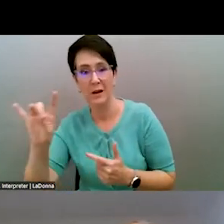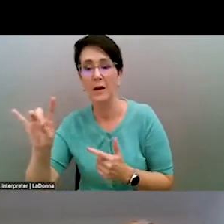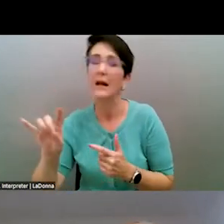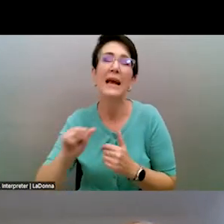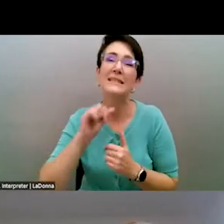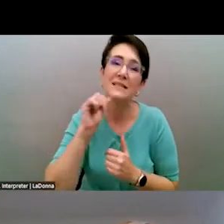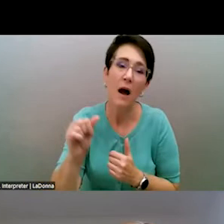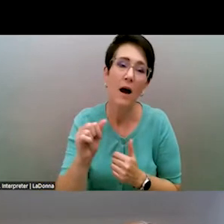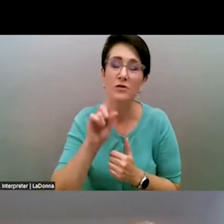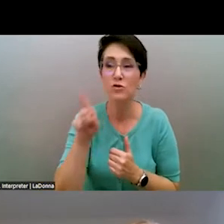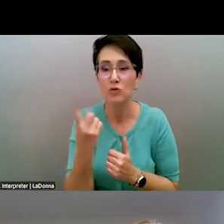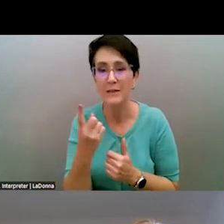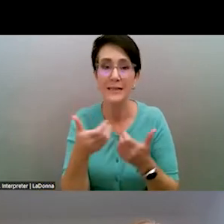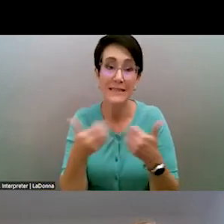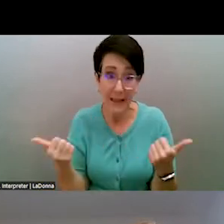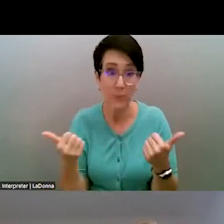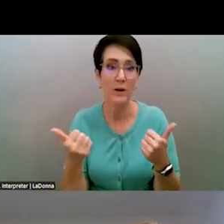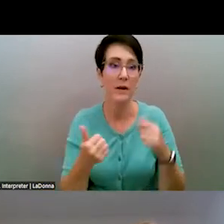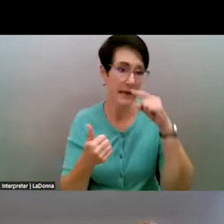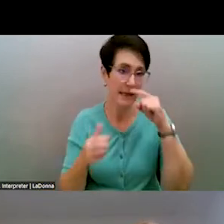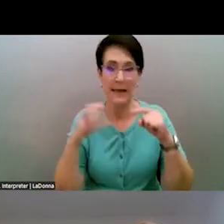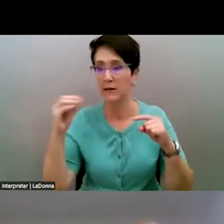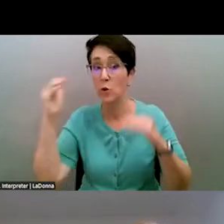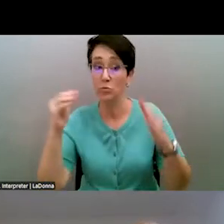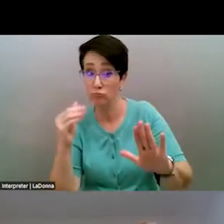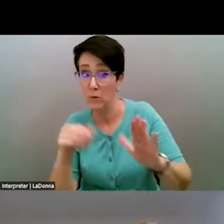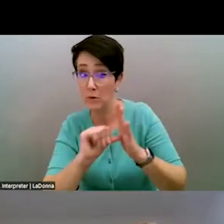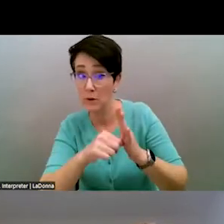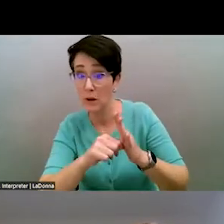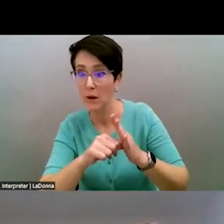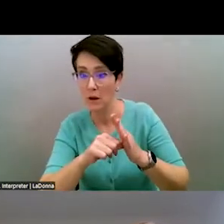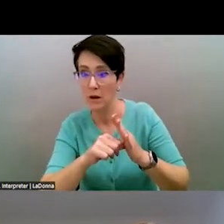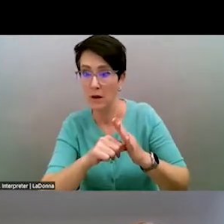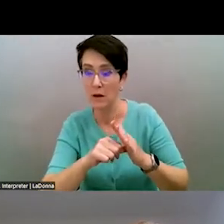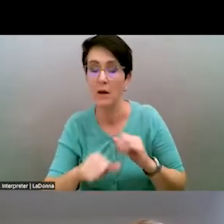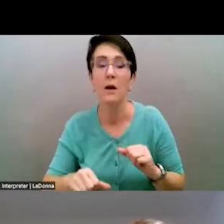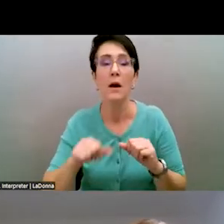AND ADULT SPACES CRITICAL. FOLKS CAN LEARN FROM HOW YOU DID THAT WELL. LEVERAGING THE STAFF TO